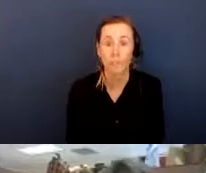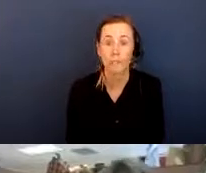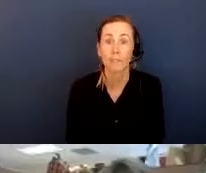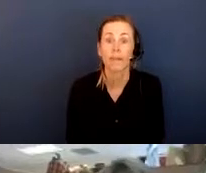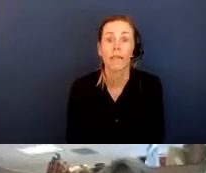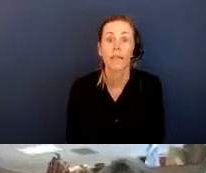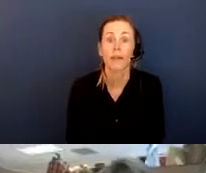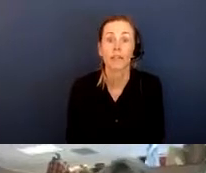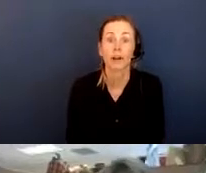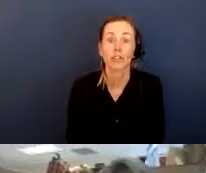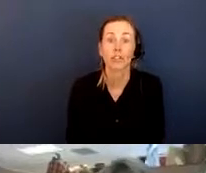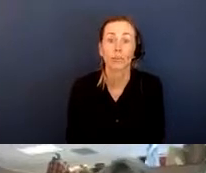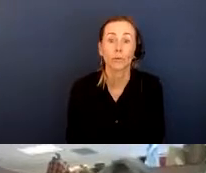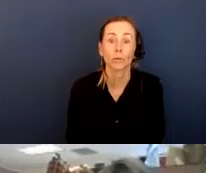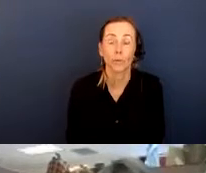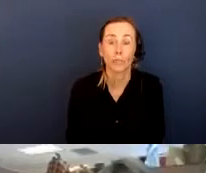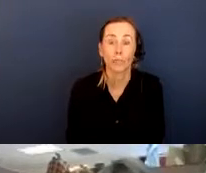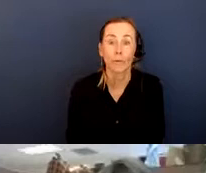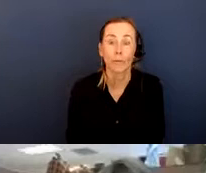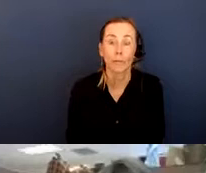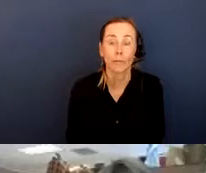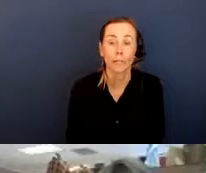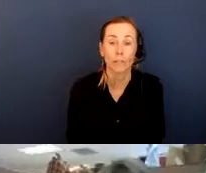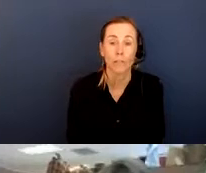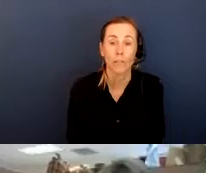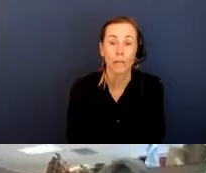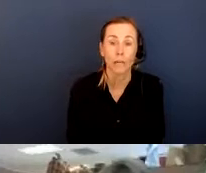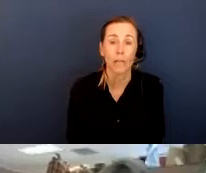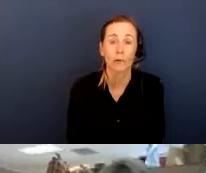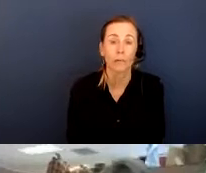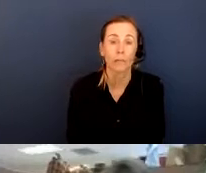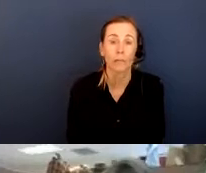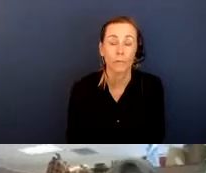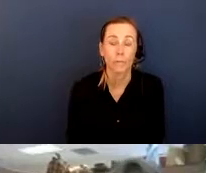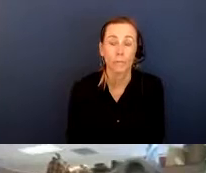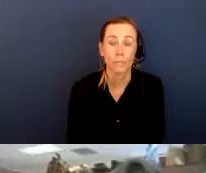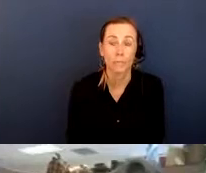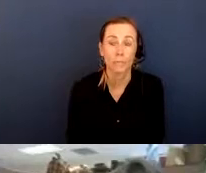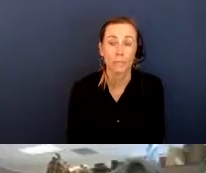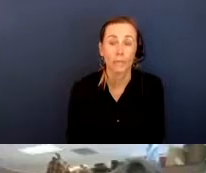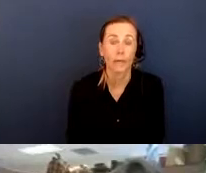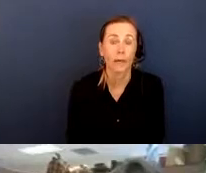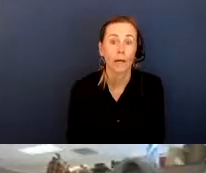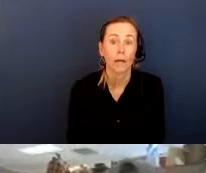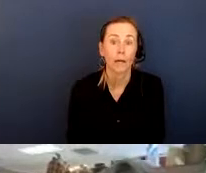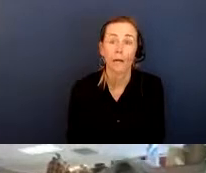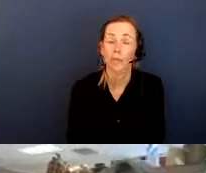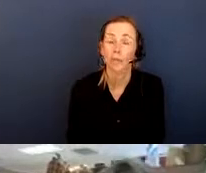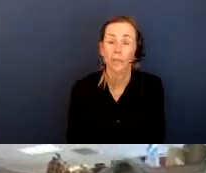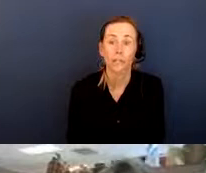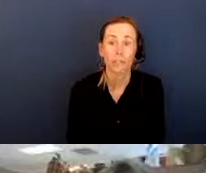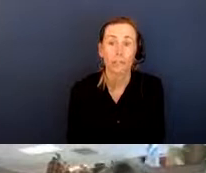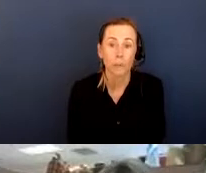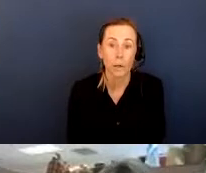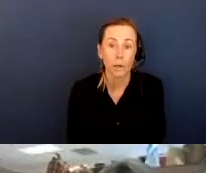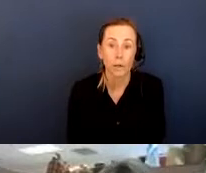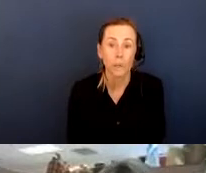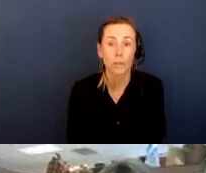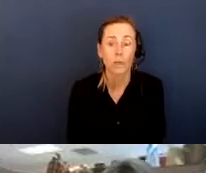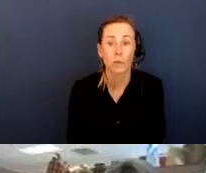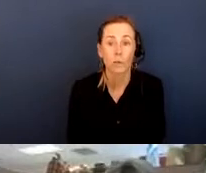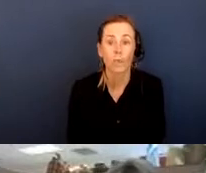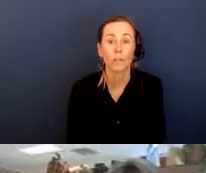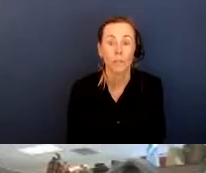is on Tuesday, October 27th, from 4 to 6pm. You are welcome to join through zoom.